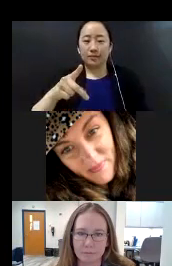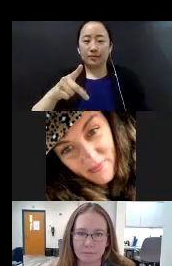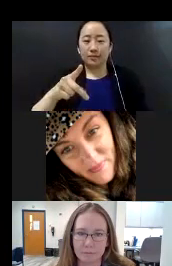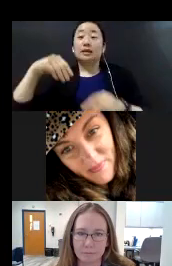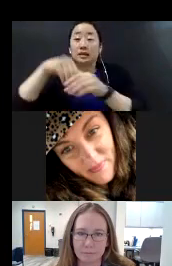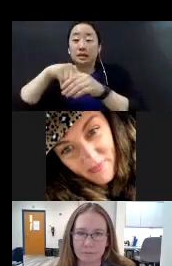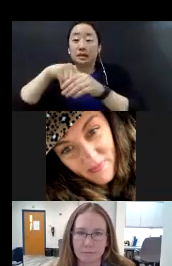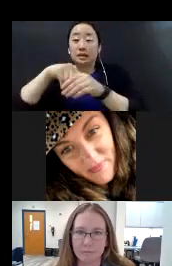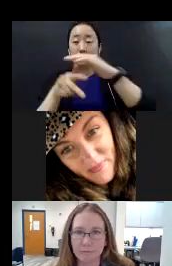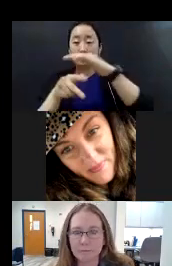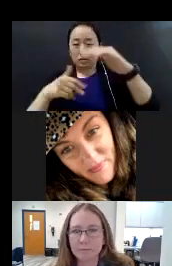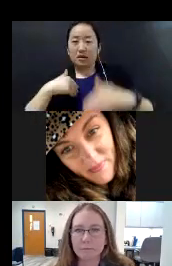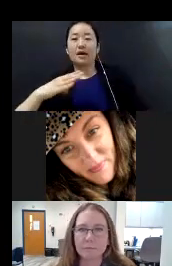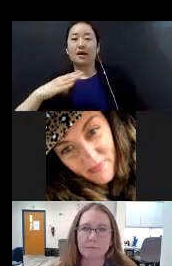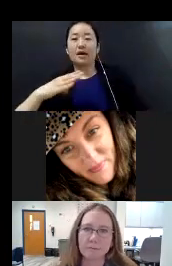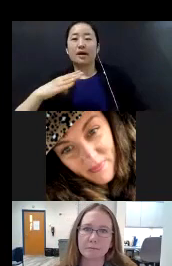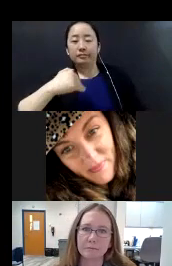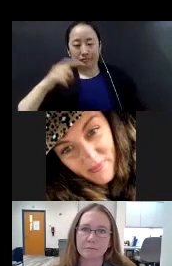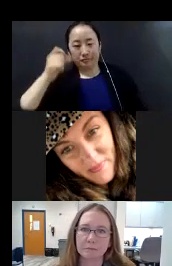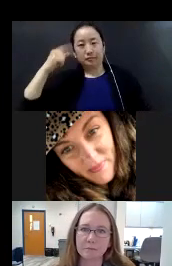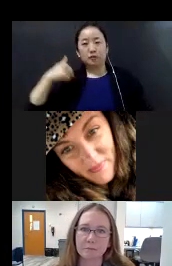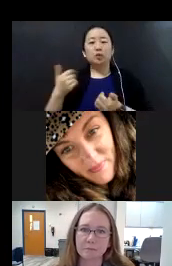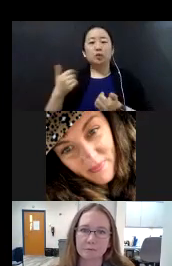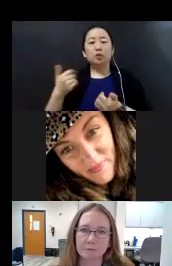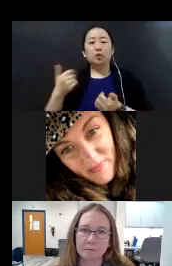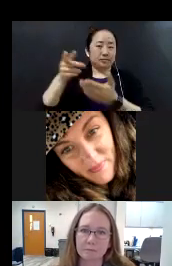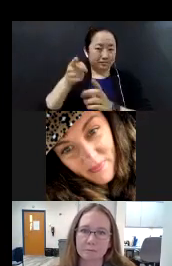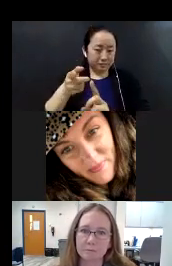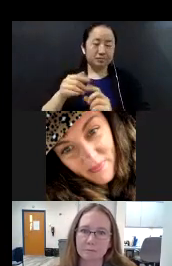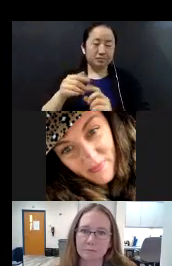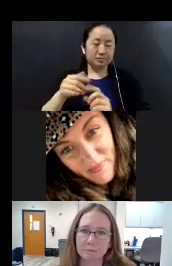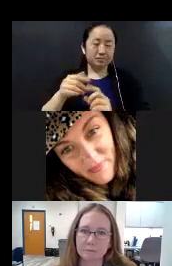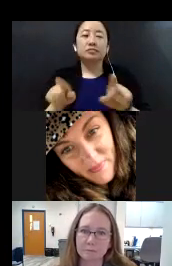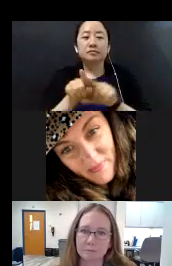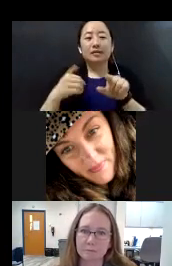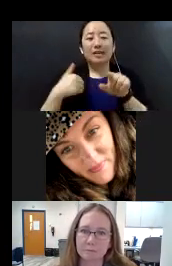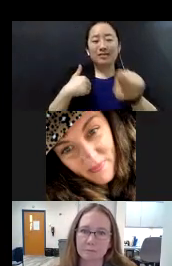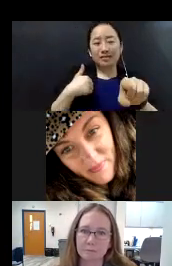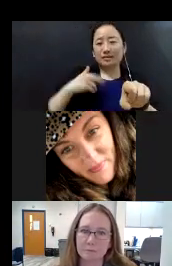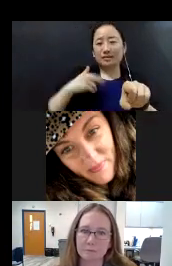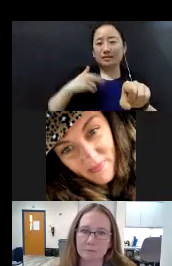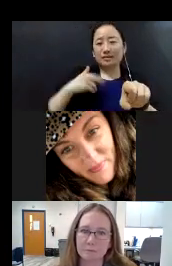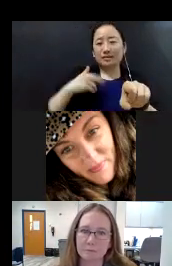WAS THE RECOMMENDED LOCATION OF THE RAMP. THEN THEY HAD THIS ONE AS ANOTHER WAY, THEY ARE